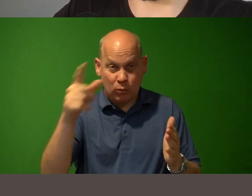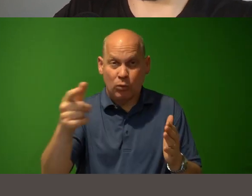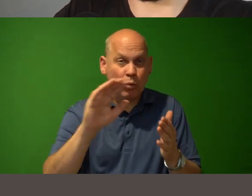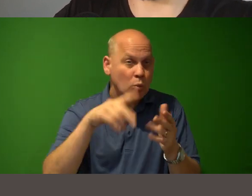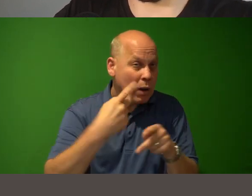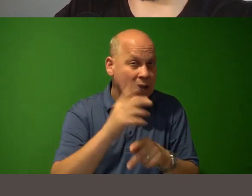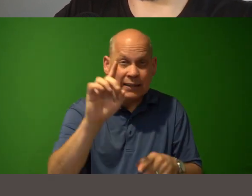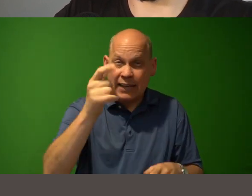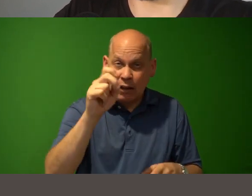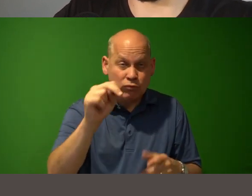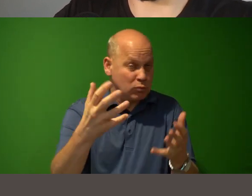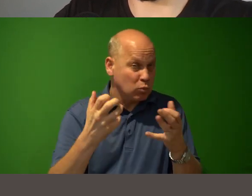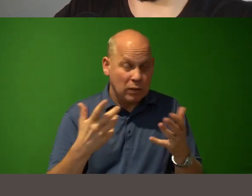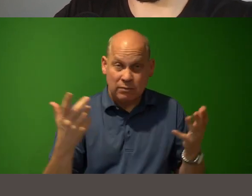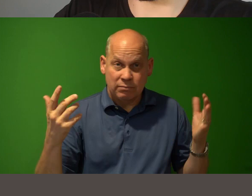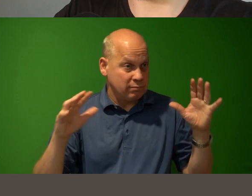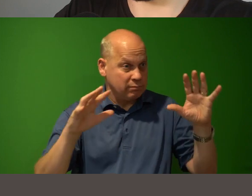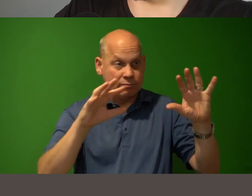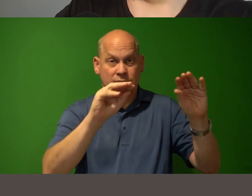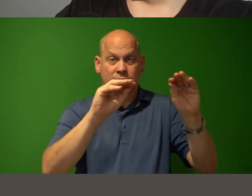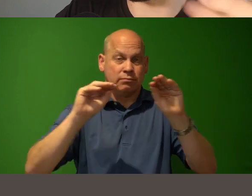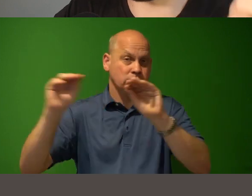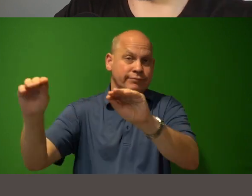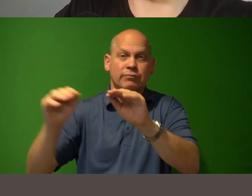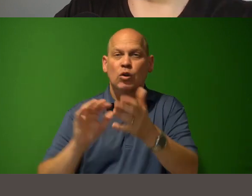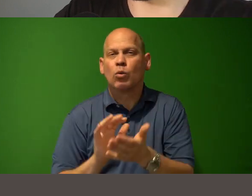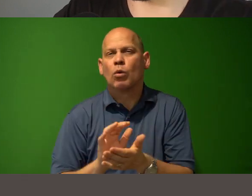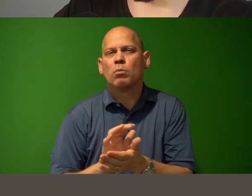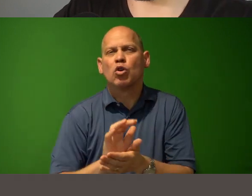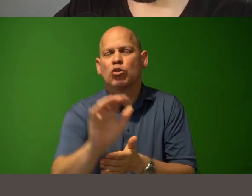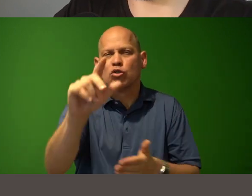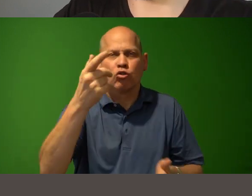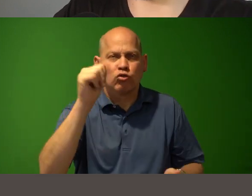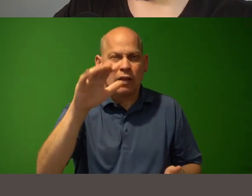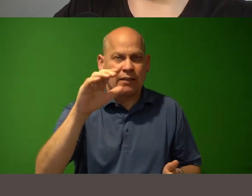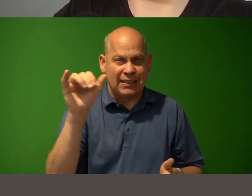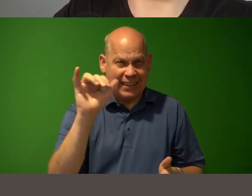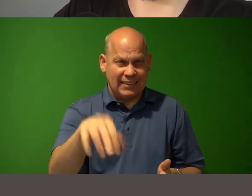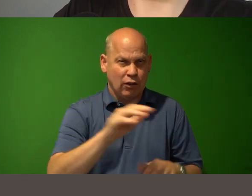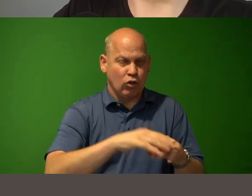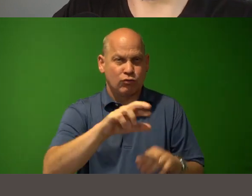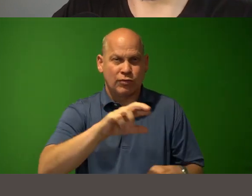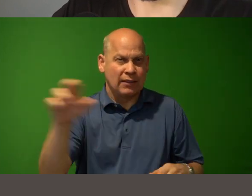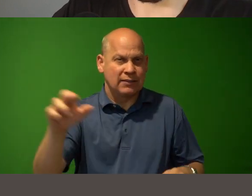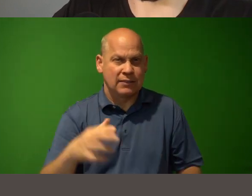It's a diagram you want like a state diagram and it will push out a graphic just like down the right.